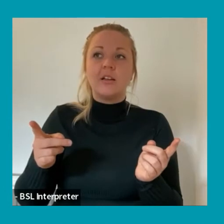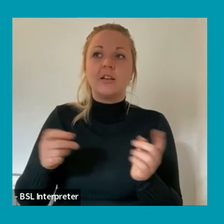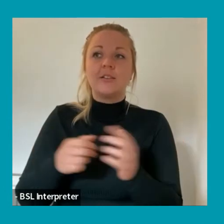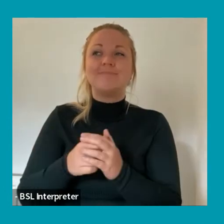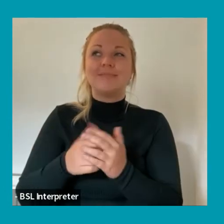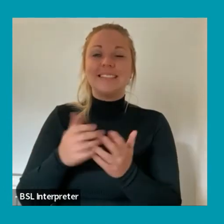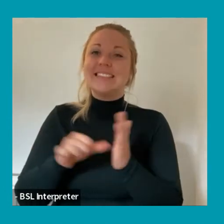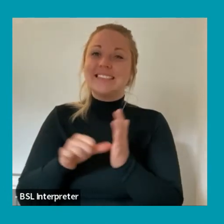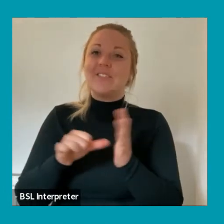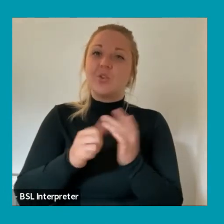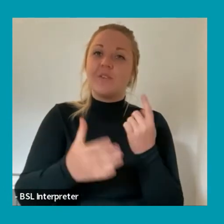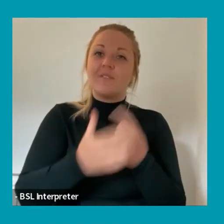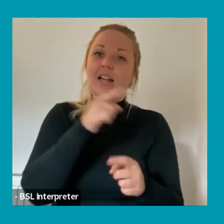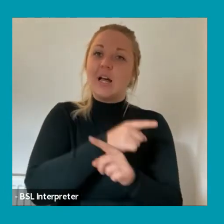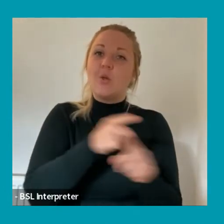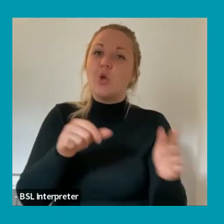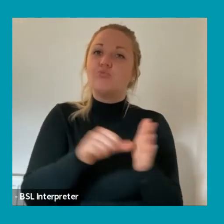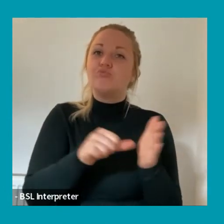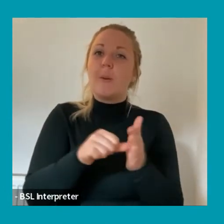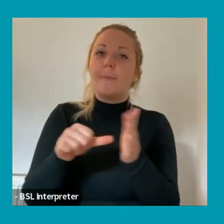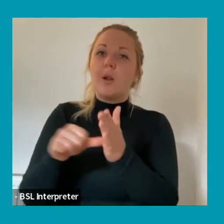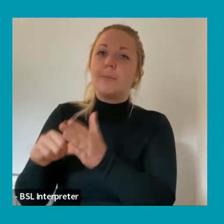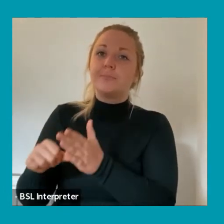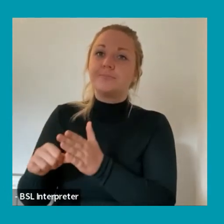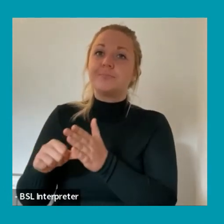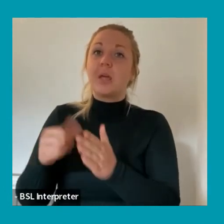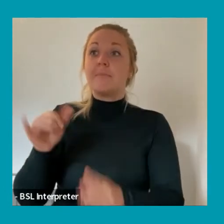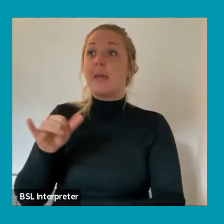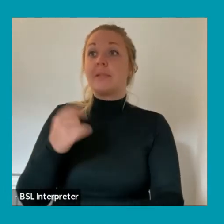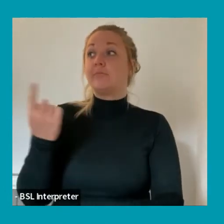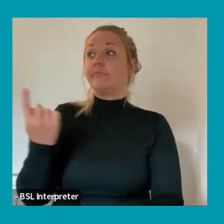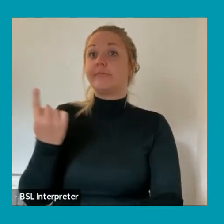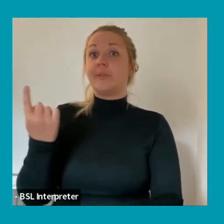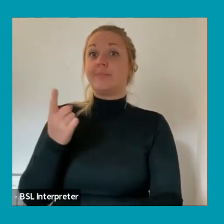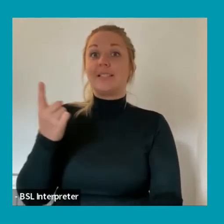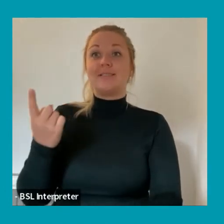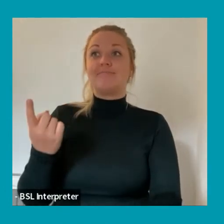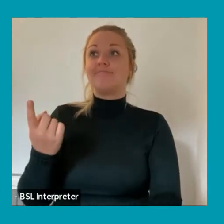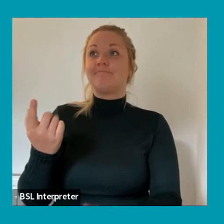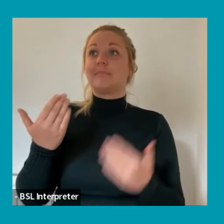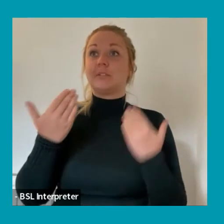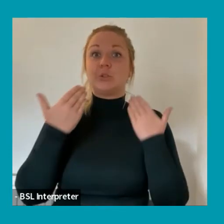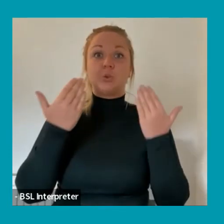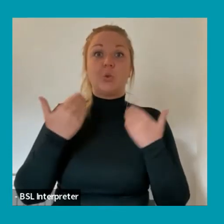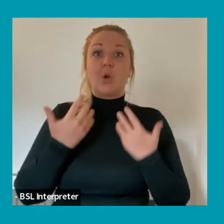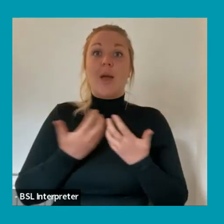It could be that people don't know how to update the HR record.